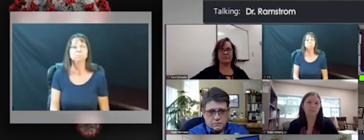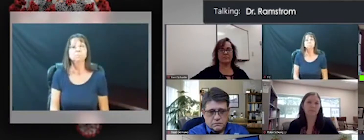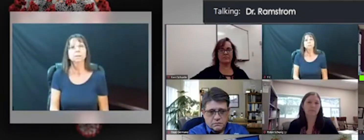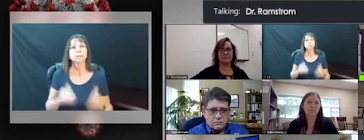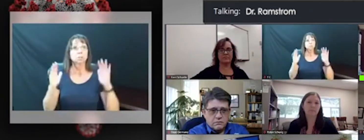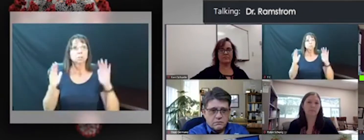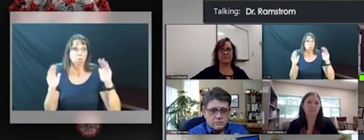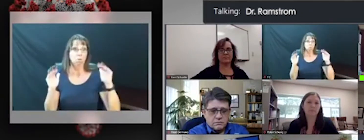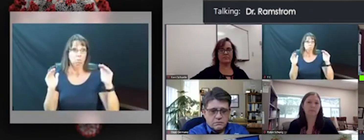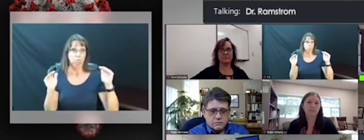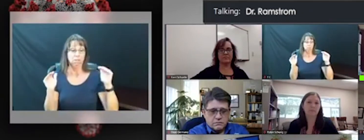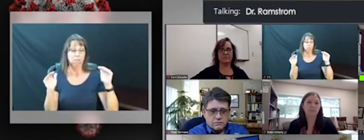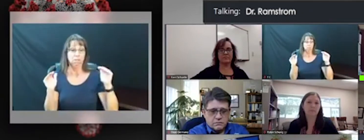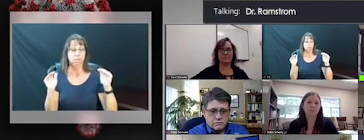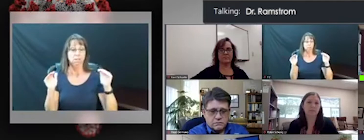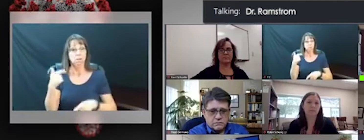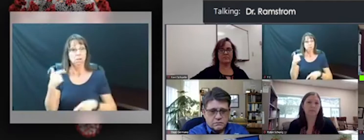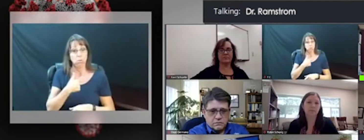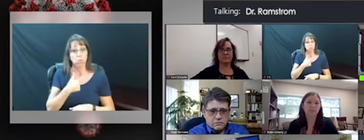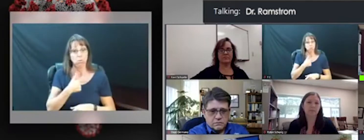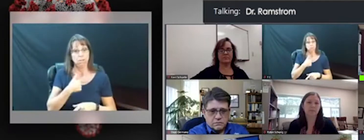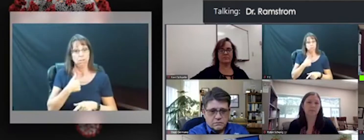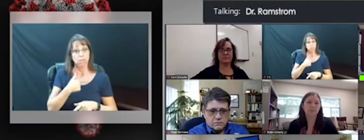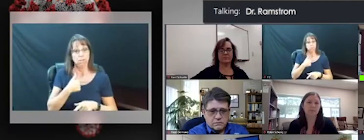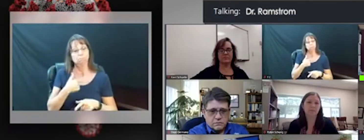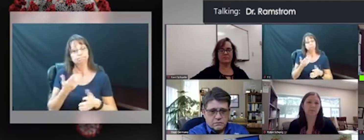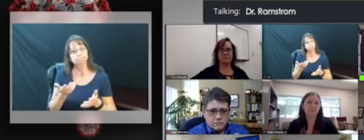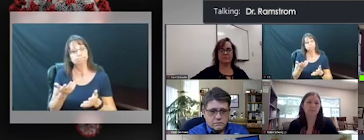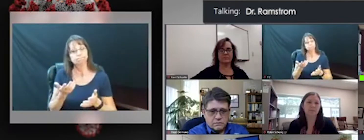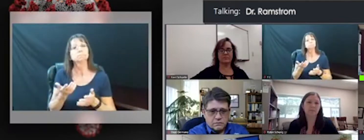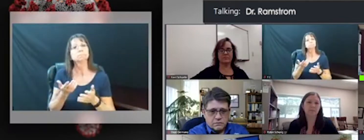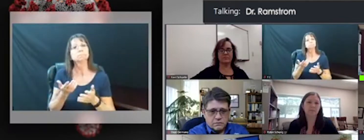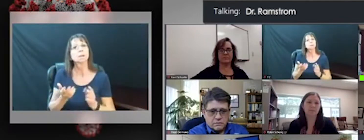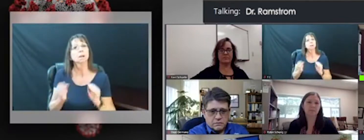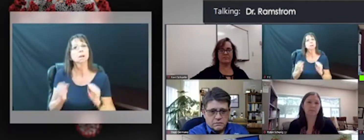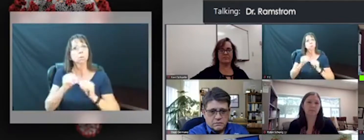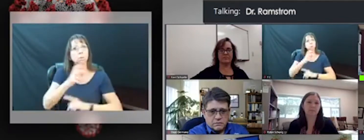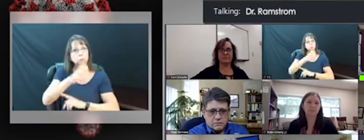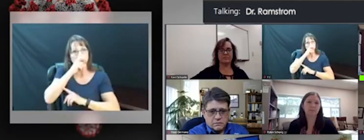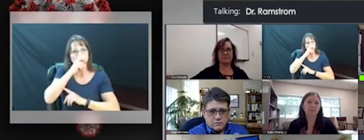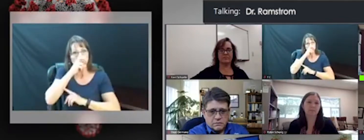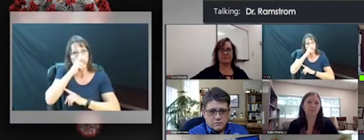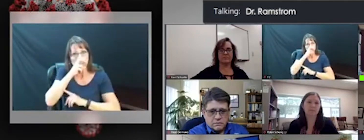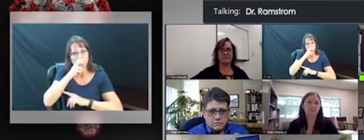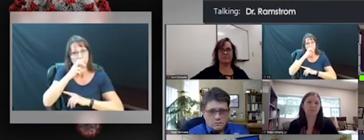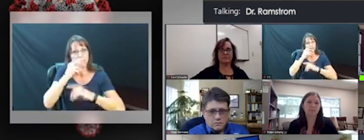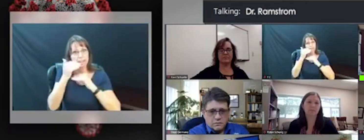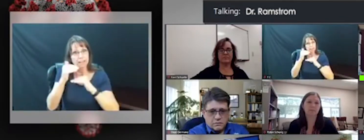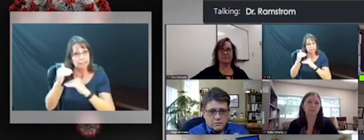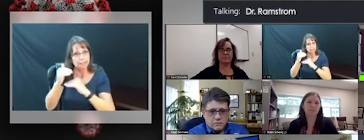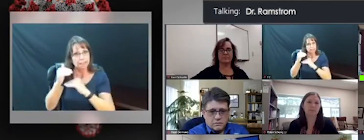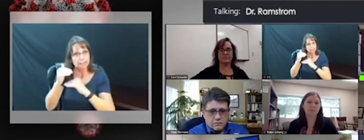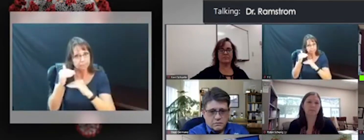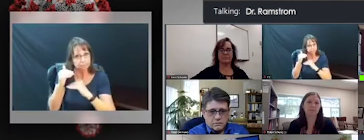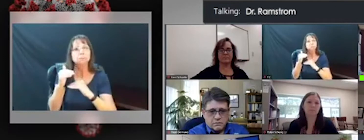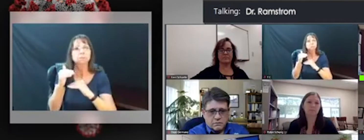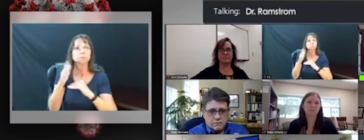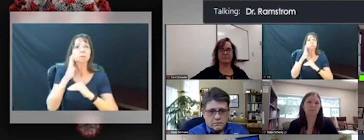progressively go up with each tier are going to help us to get this contained, so that we can kind